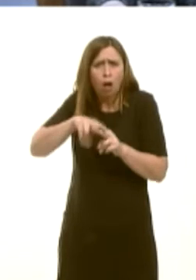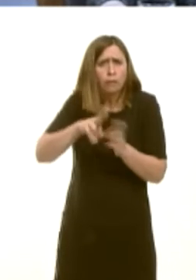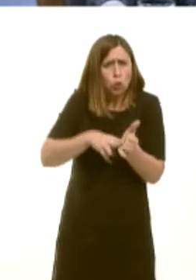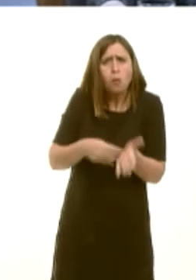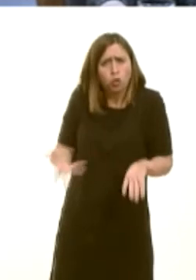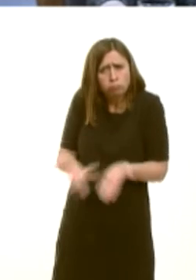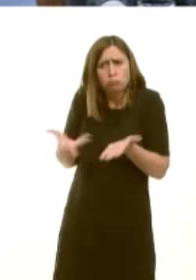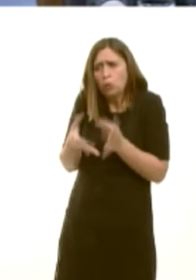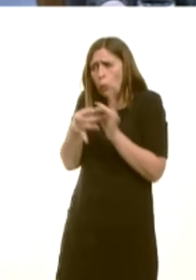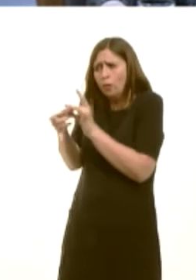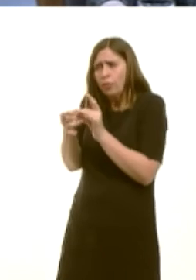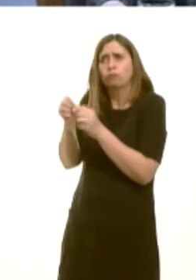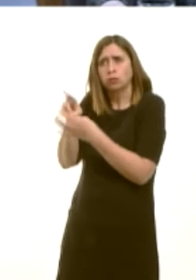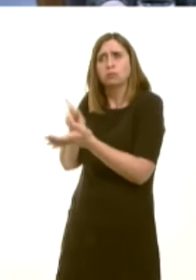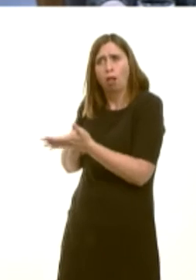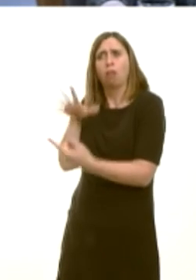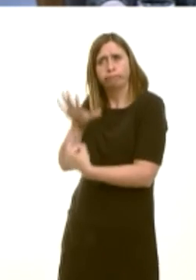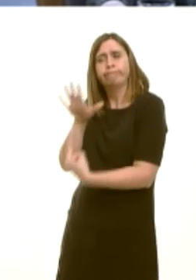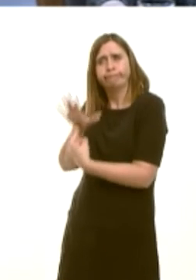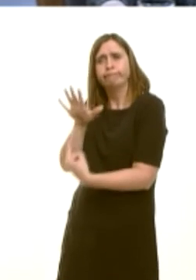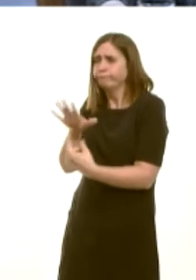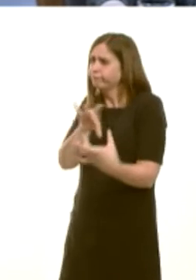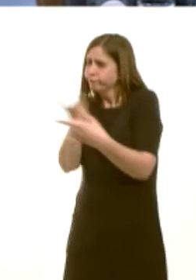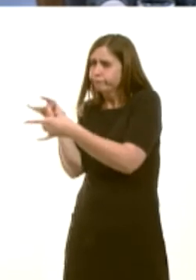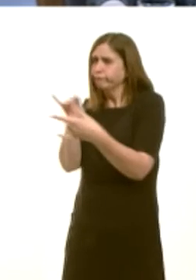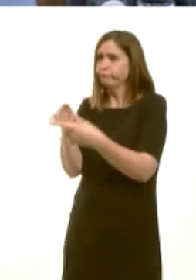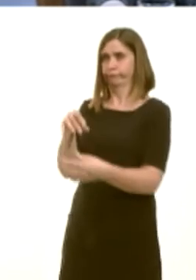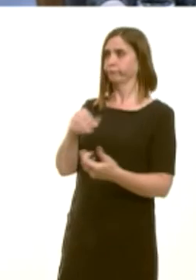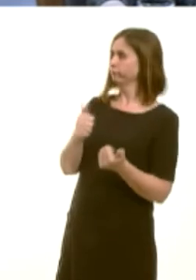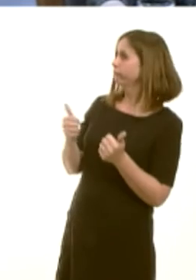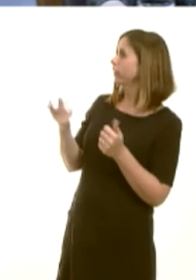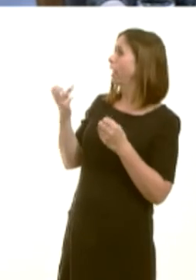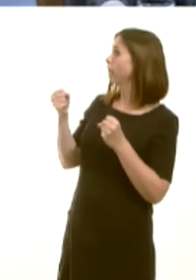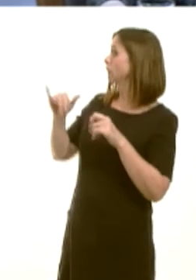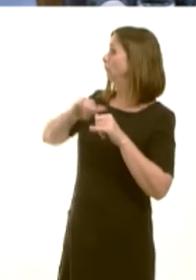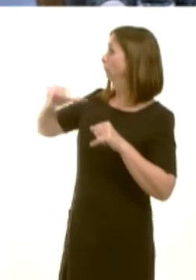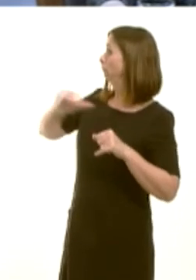work with Bristol to take forward matters of mutual interest, and I see no conflict